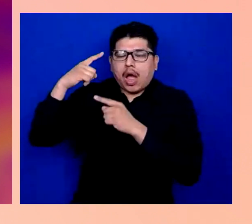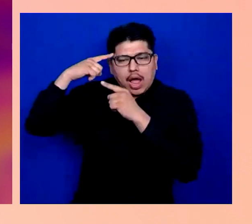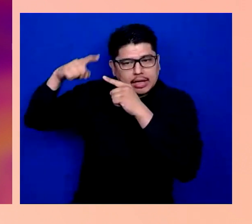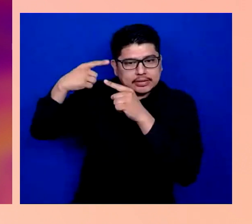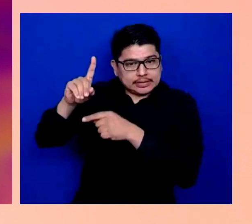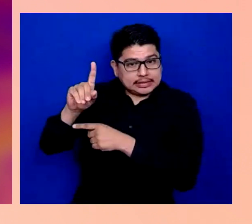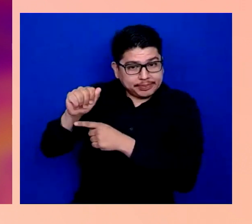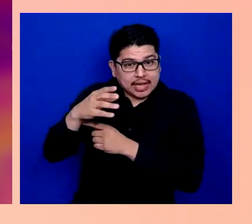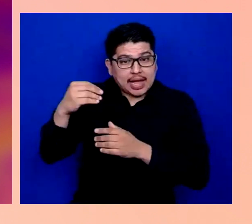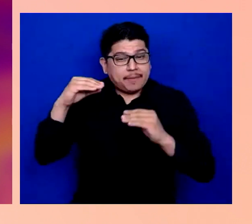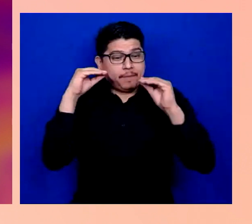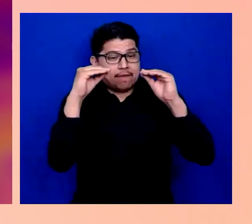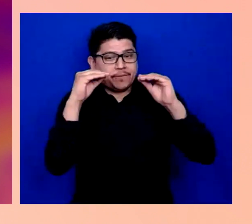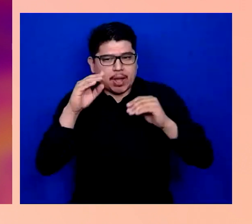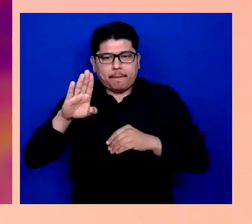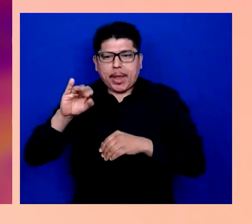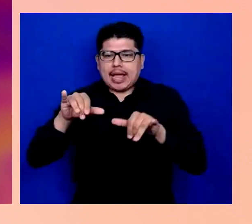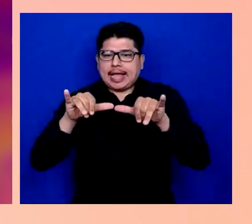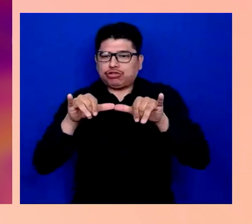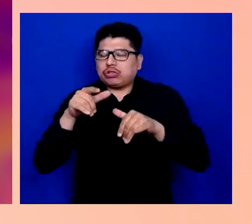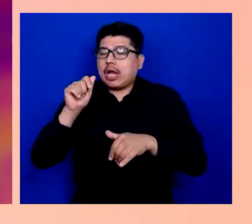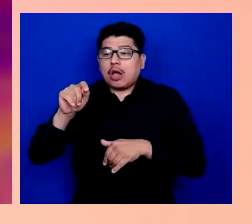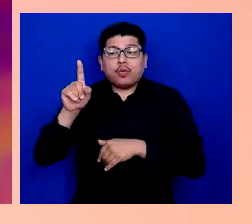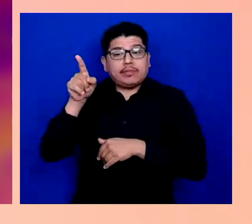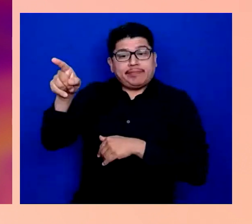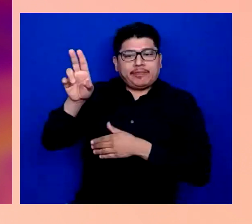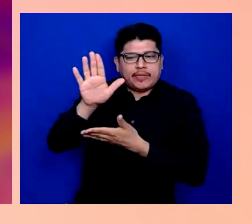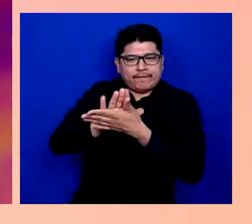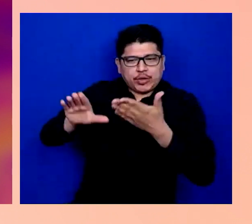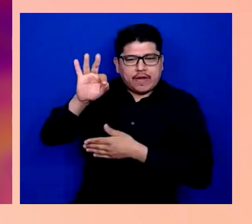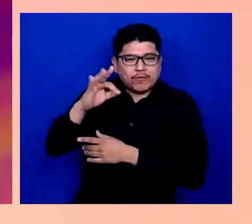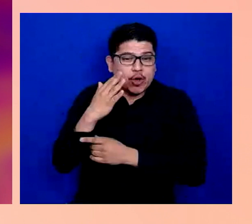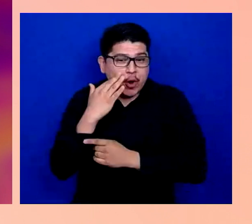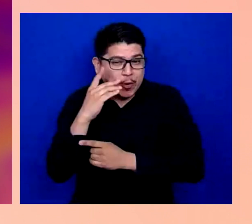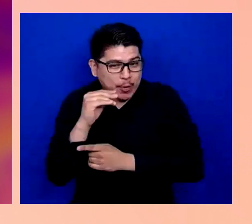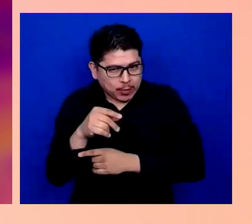She's also a nationally recognized leader in assistive technology.